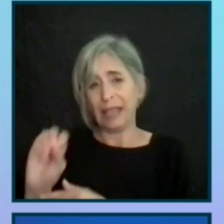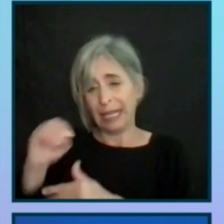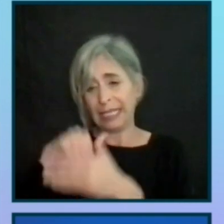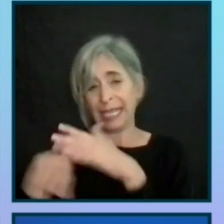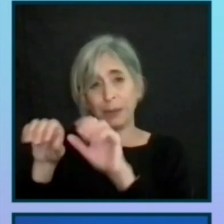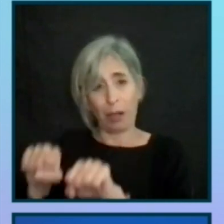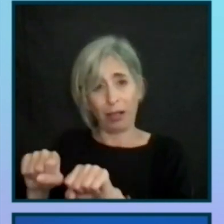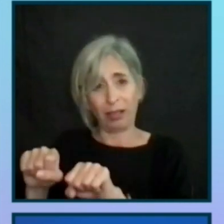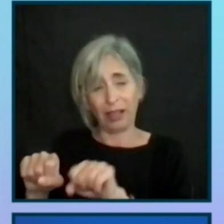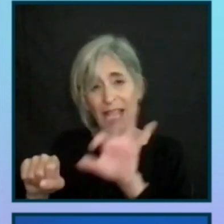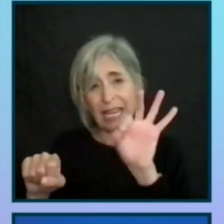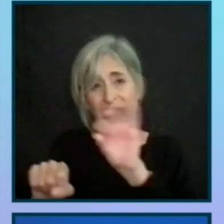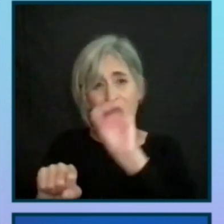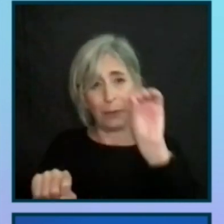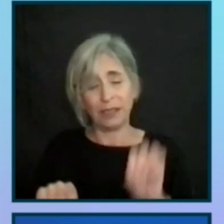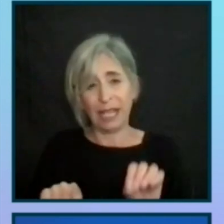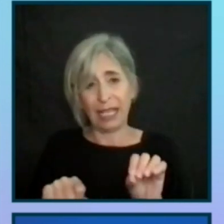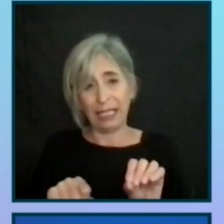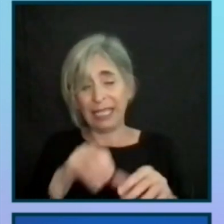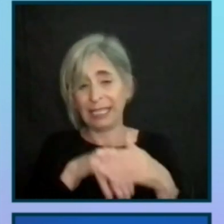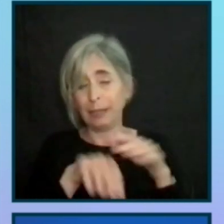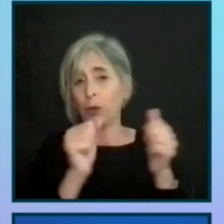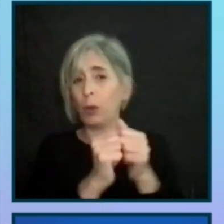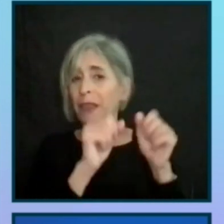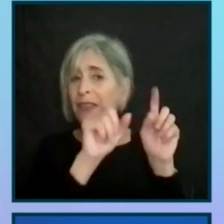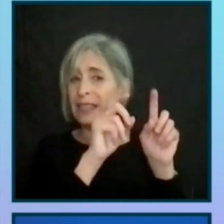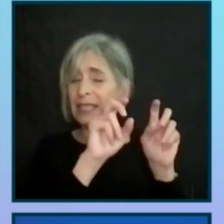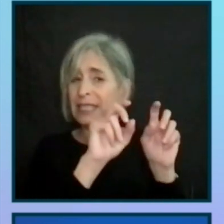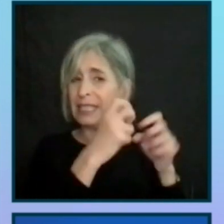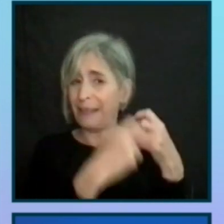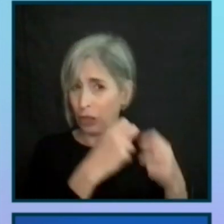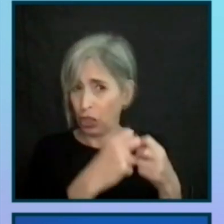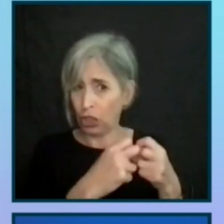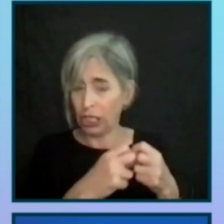9% accessible with difficulty, and 29% inaccessible.